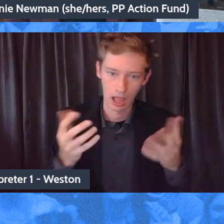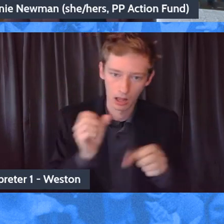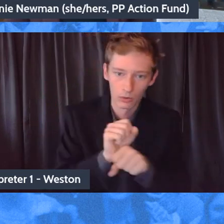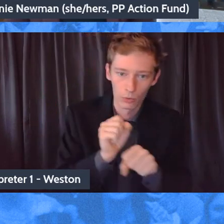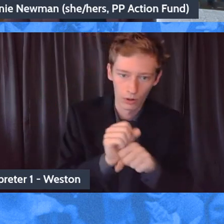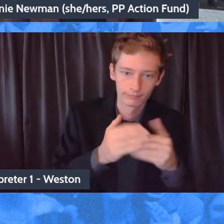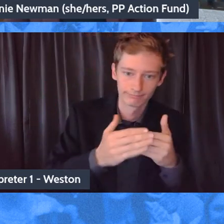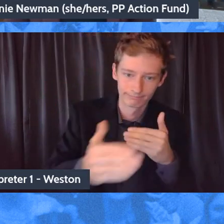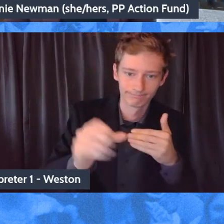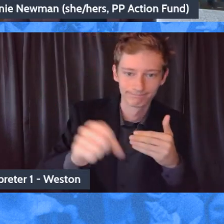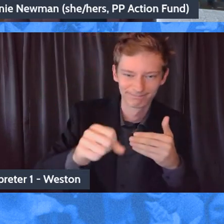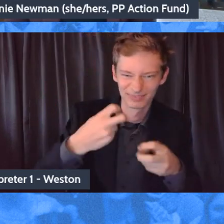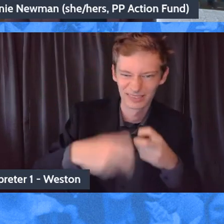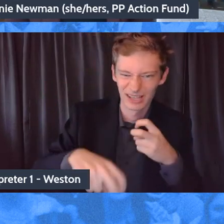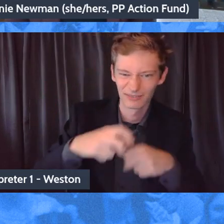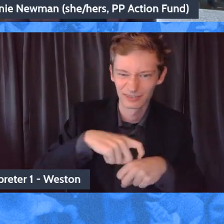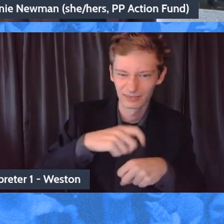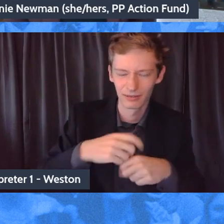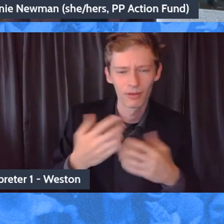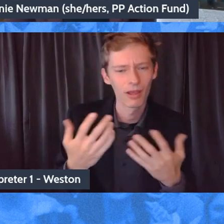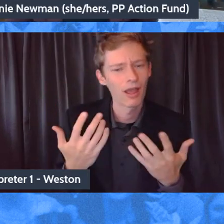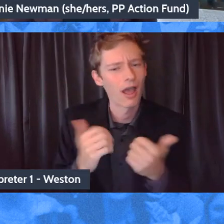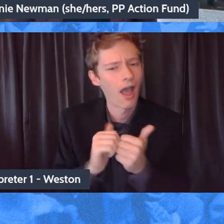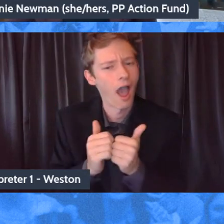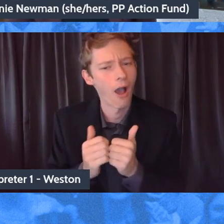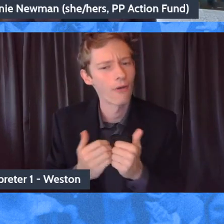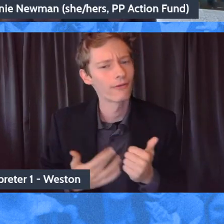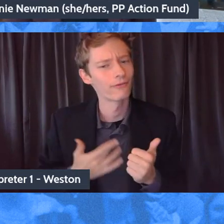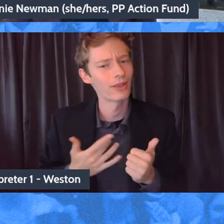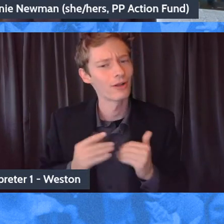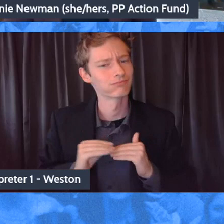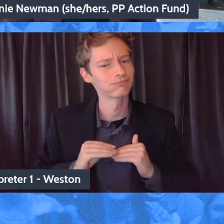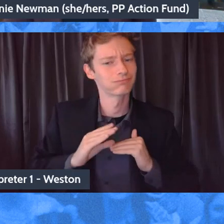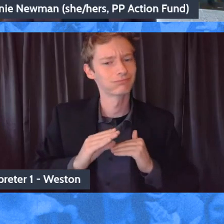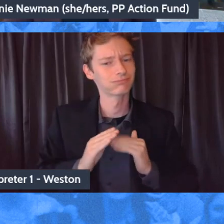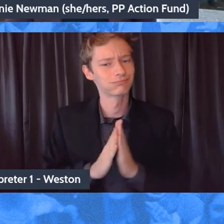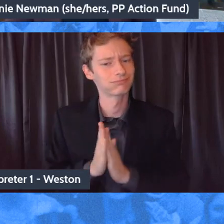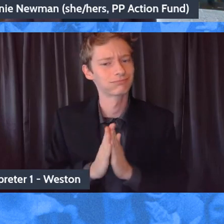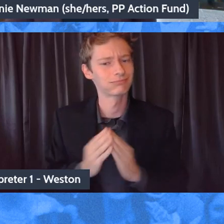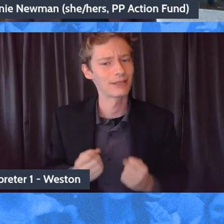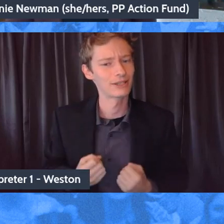What keeps you inspired and motivated to do the work? Isra, we would love to start with you.